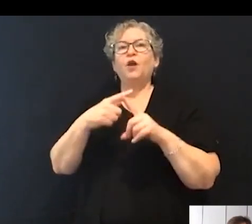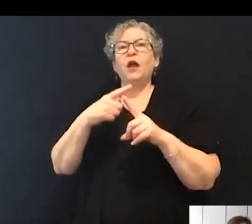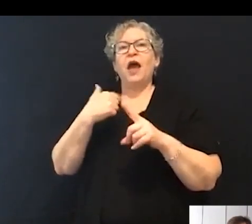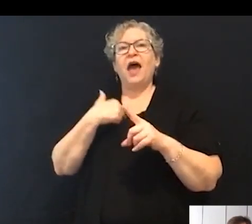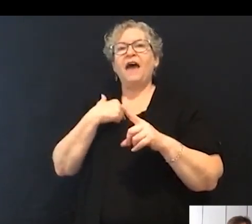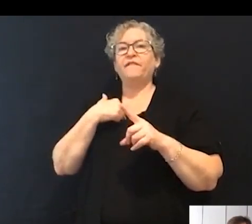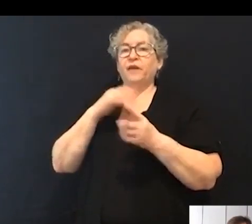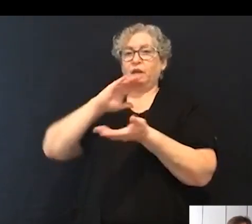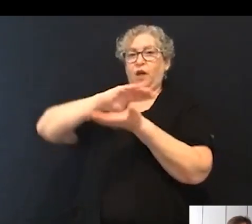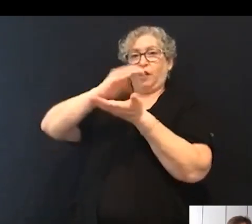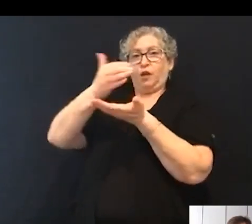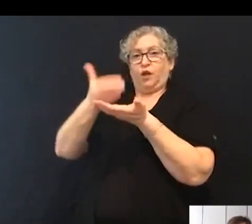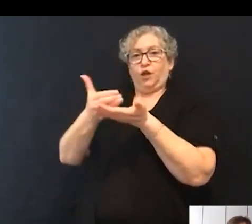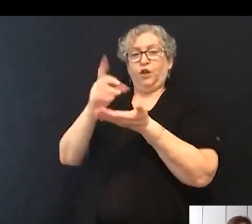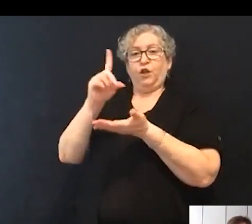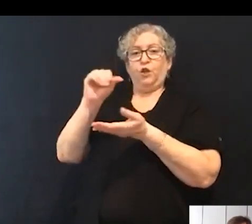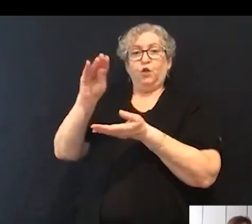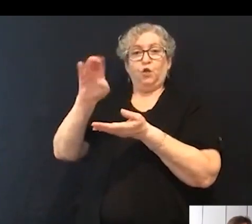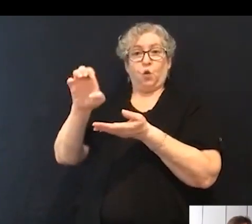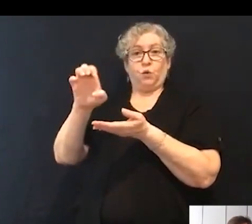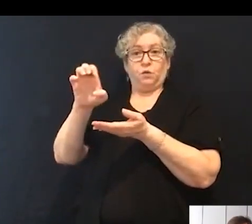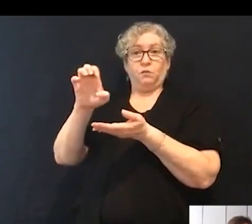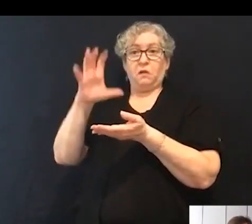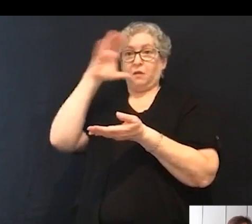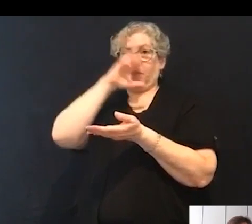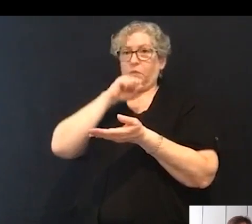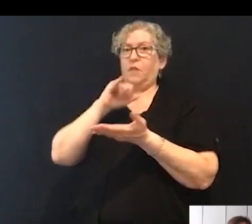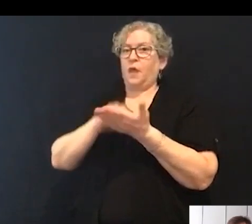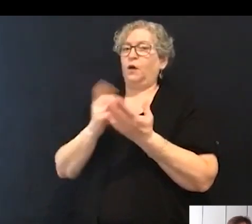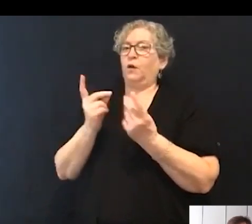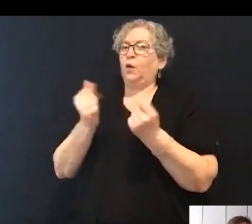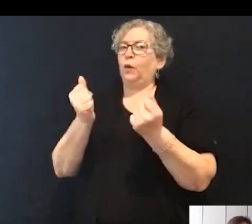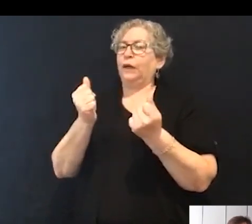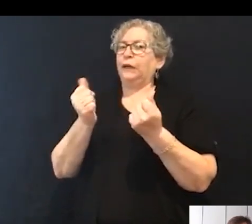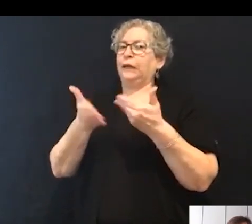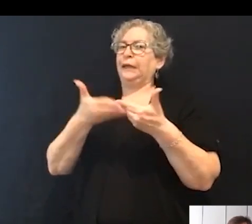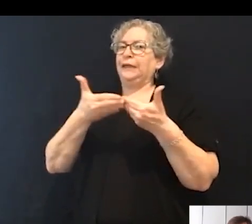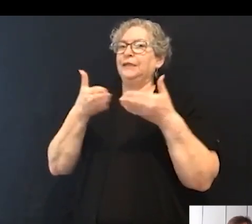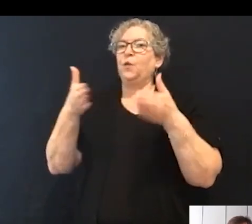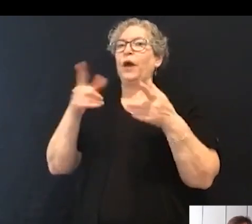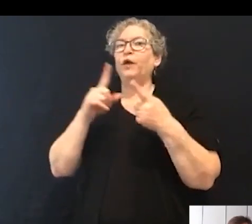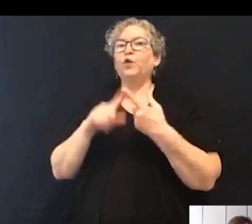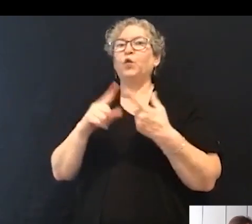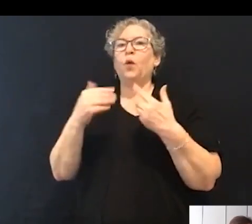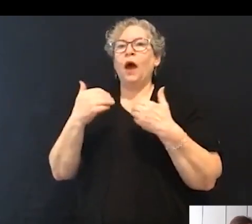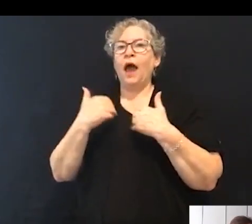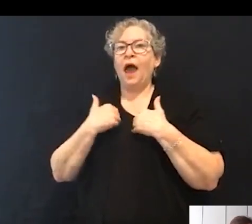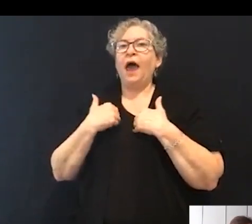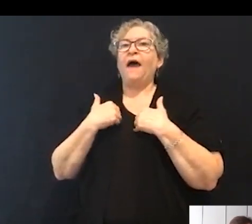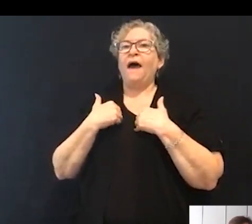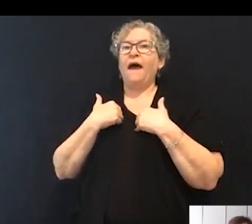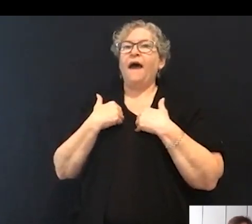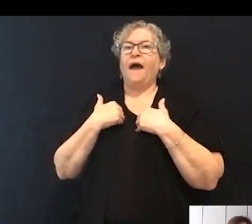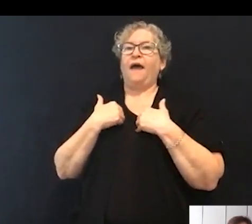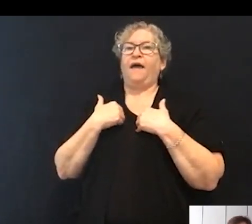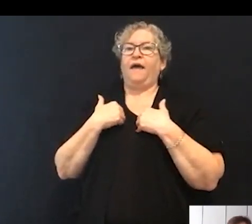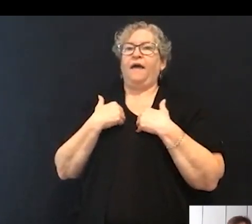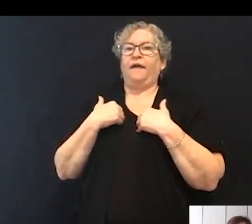is a relatively straightforward and quick way into having already, in the first clinical trials,